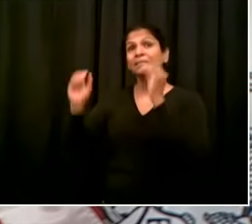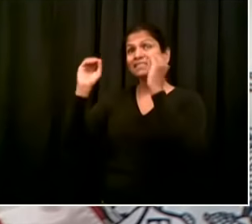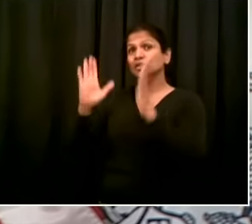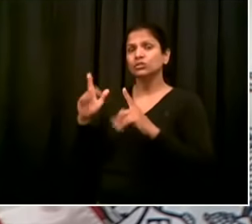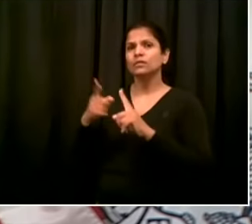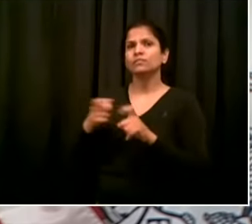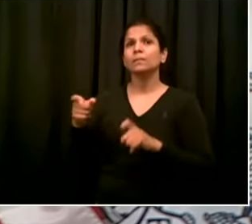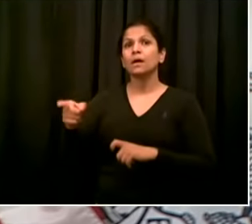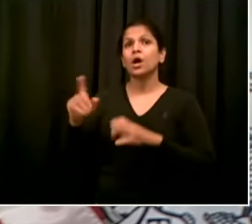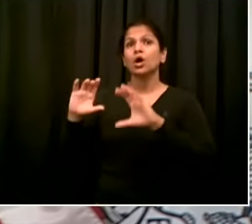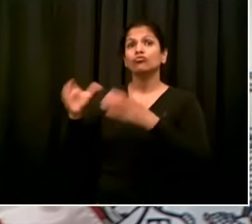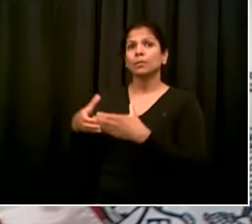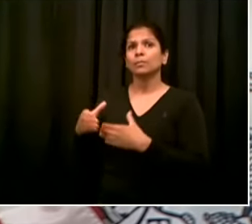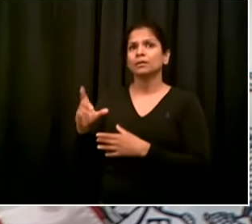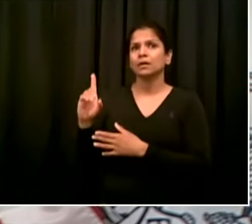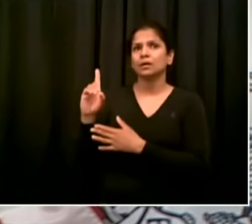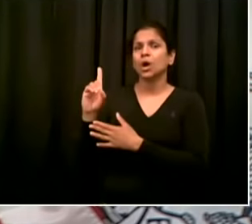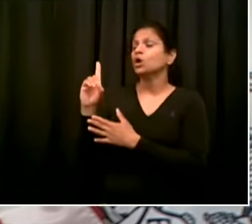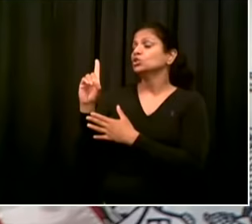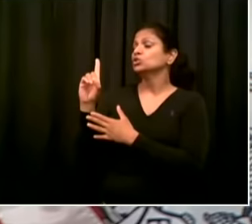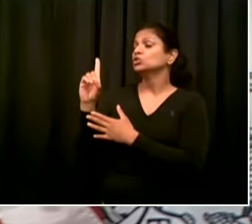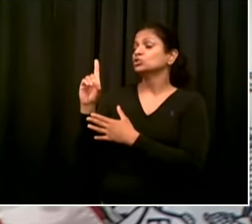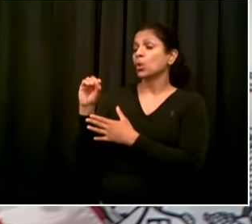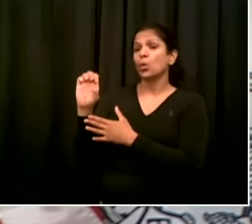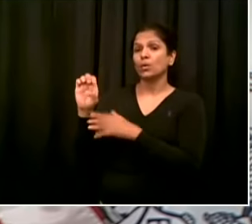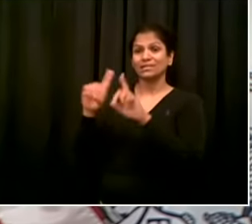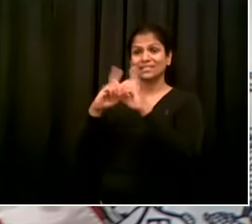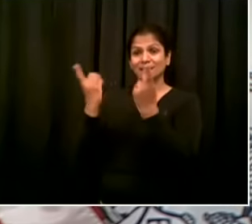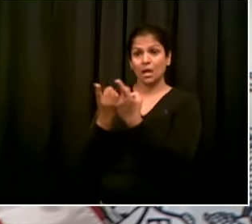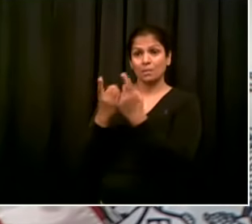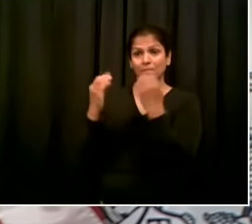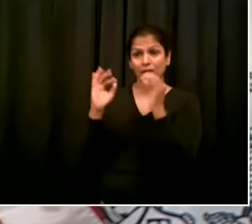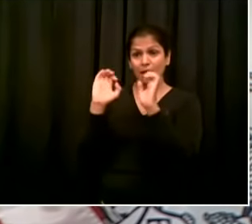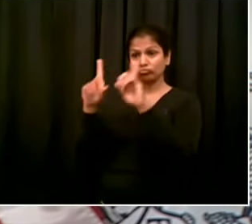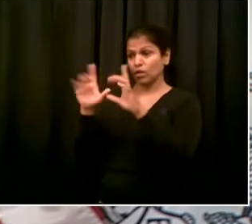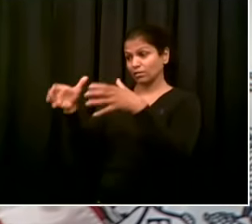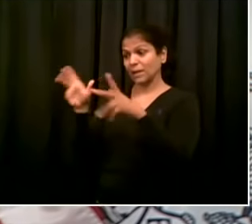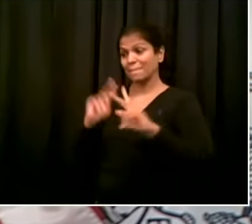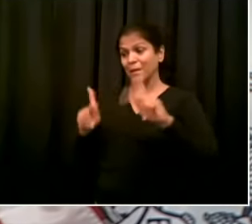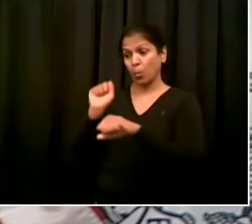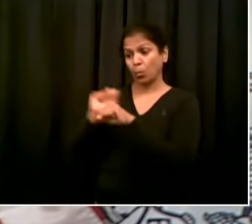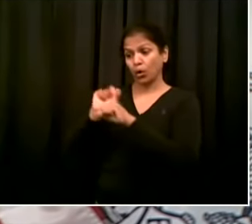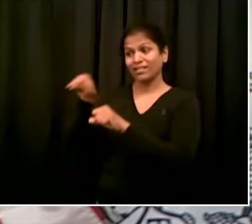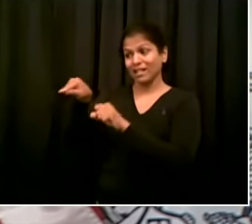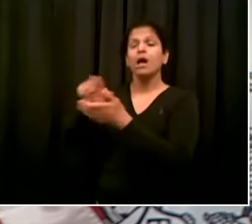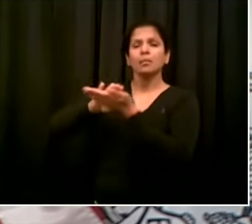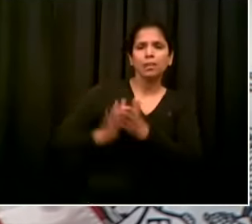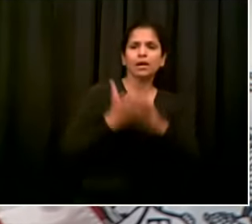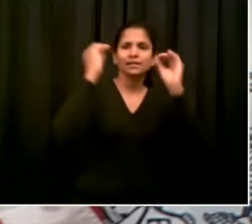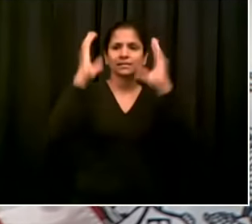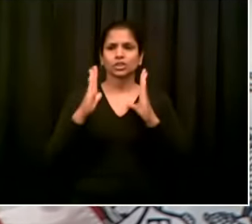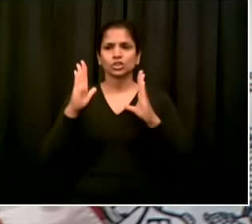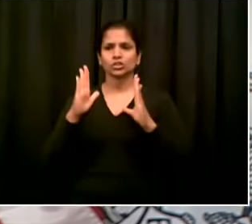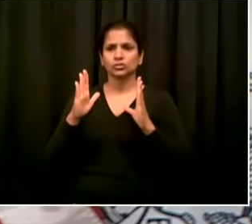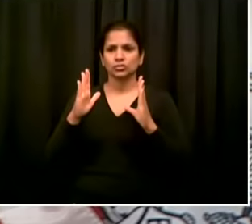LEAINRNG FULL METI IN THE MIDDLE OF A PANDEMIC. IT IS COMPLEX AND EVERYONE IS WORKING THEIR WAY THROUGH IT.